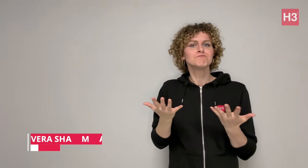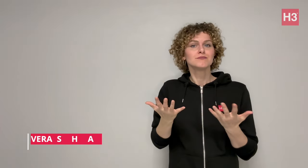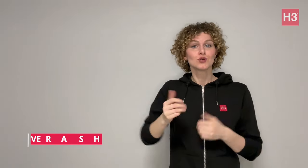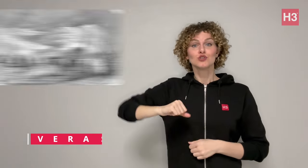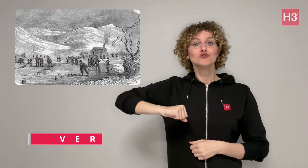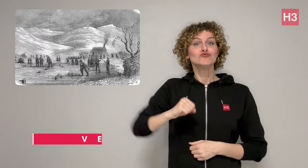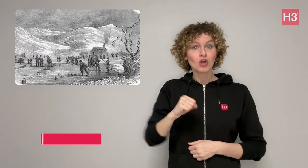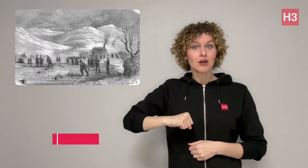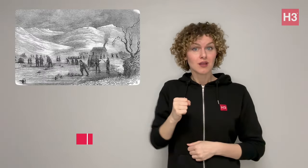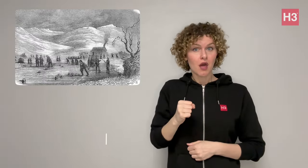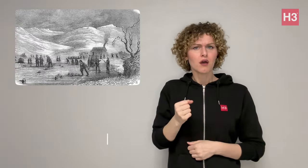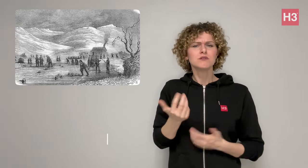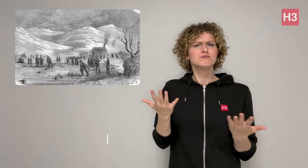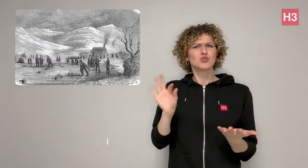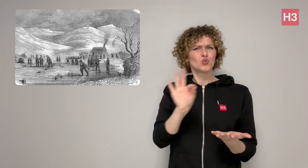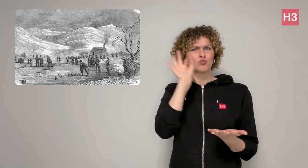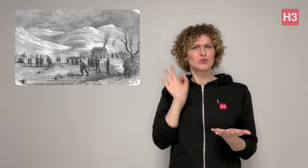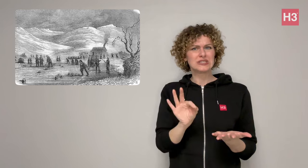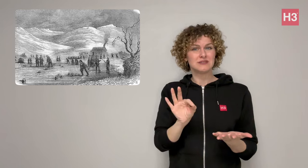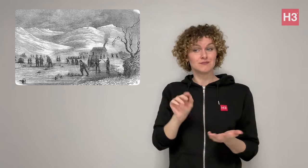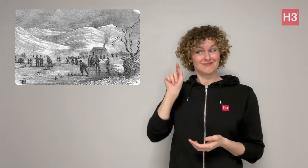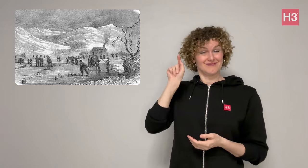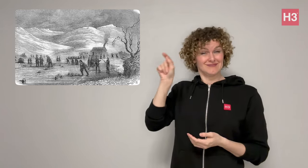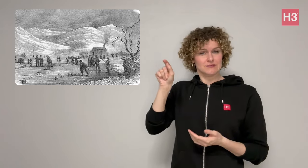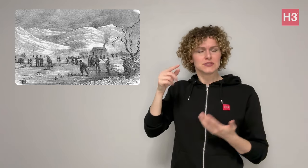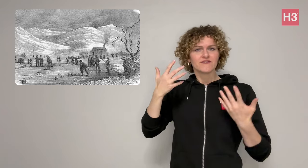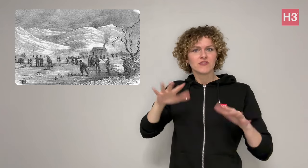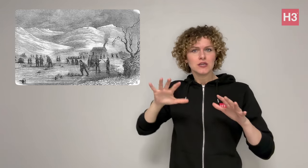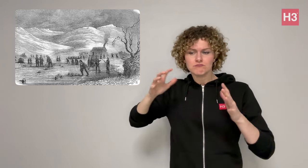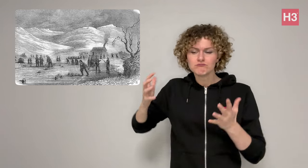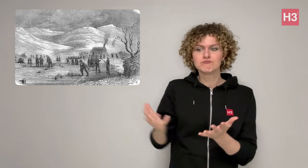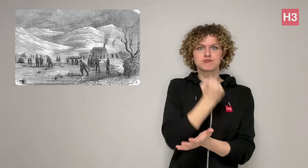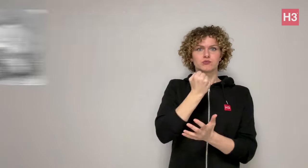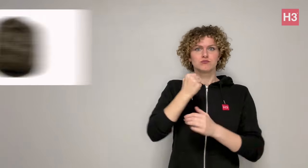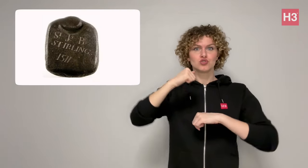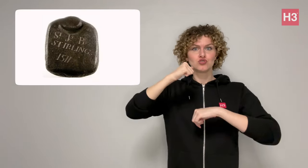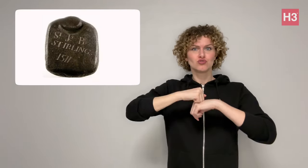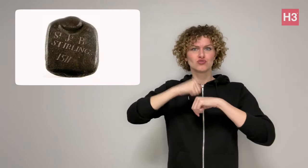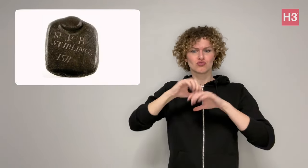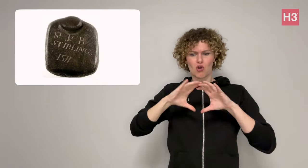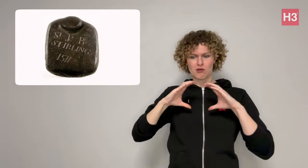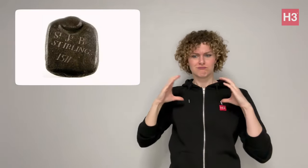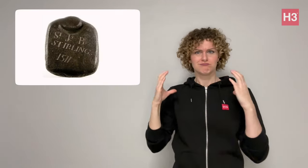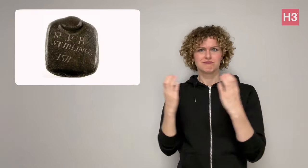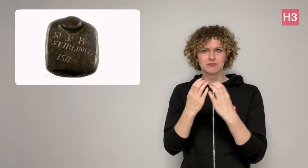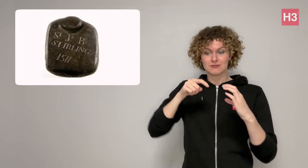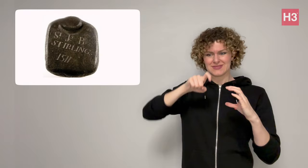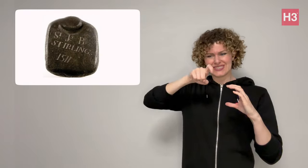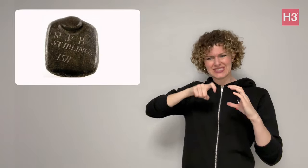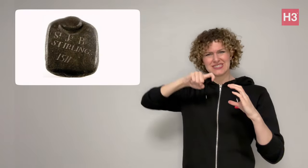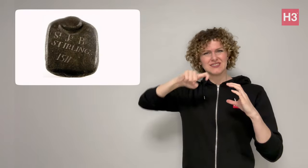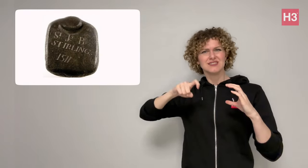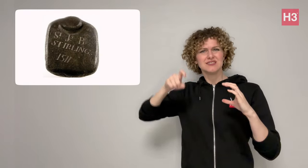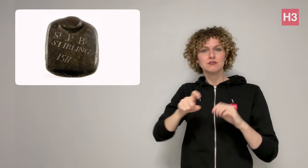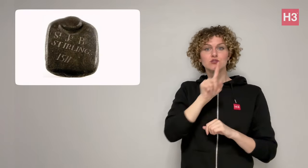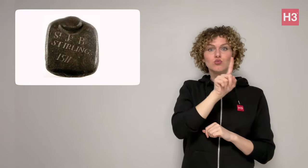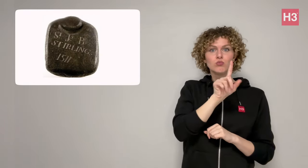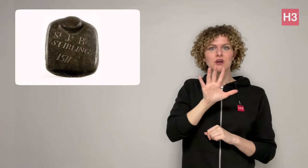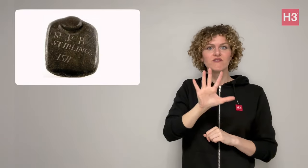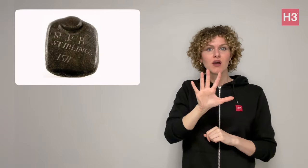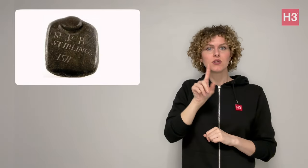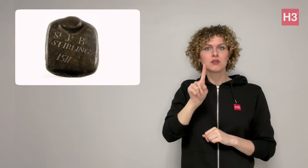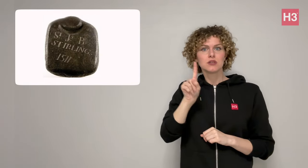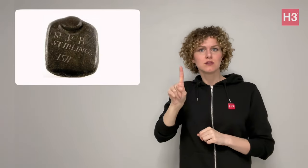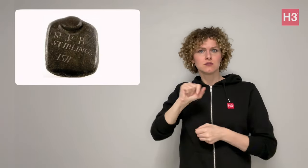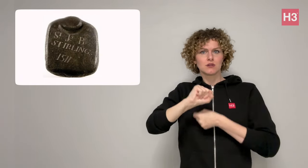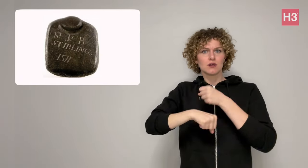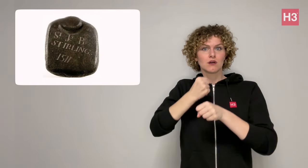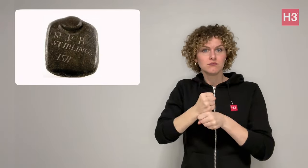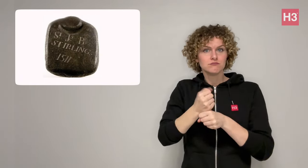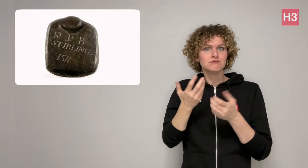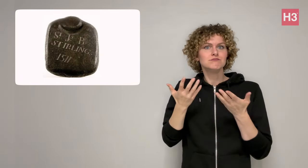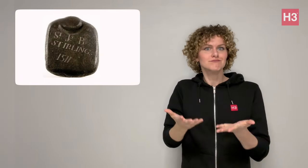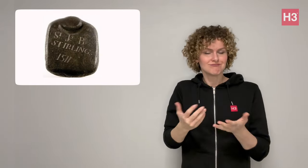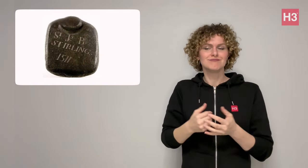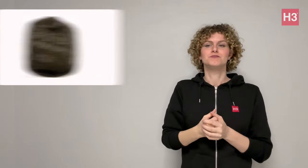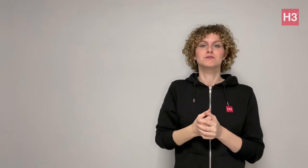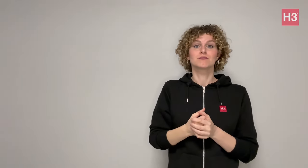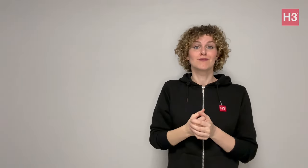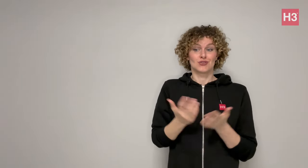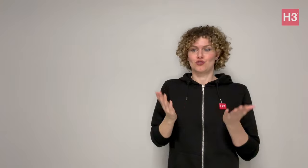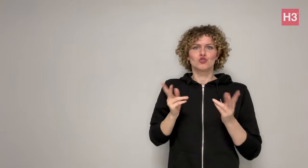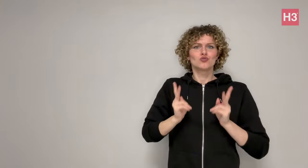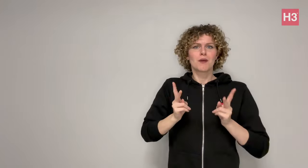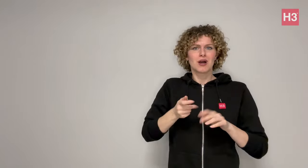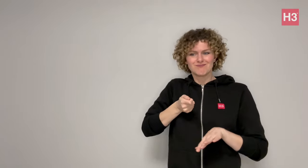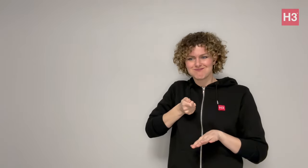stone was found with the year 1511 engraved in it. An average curling